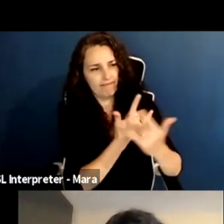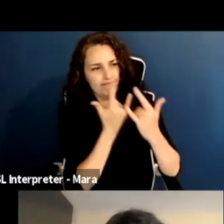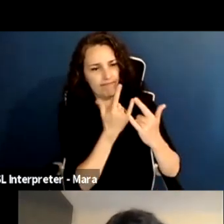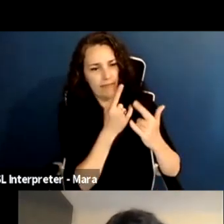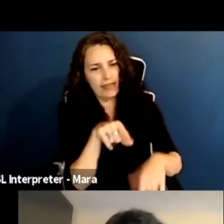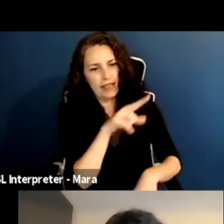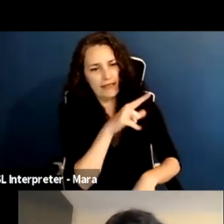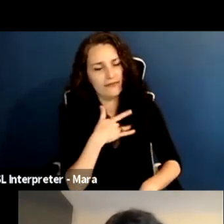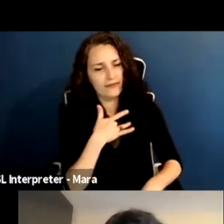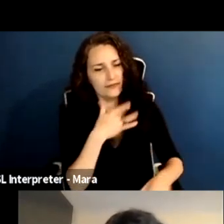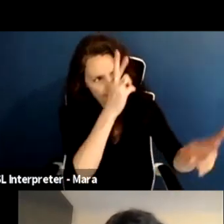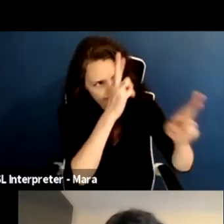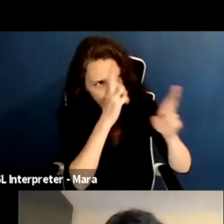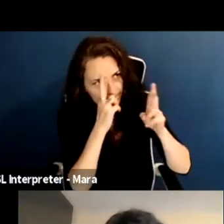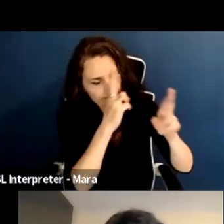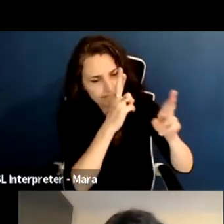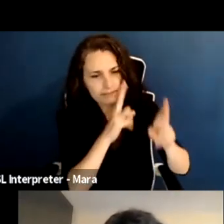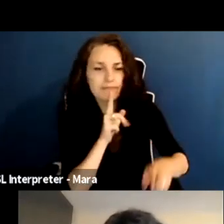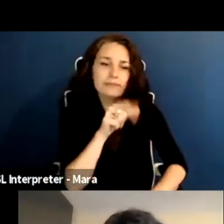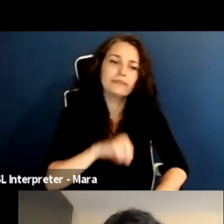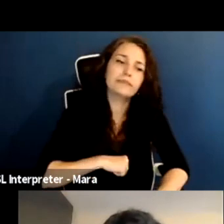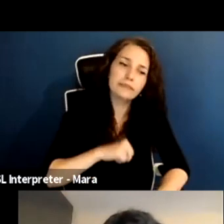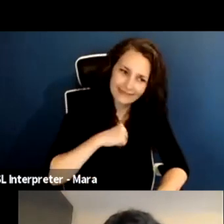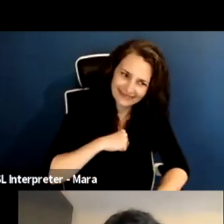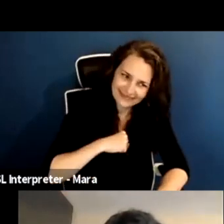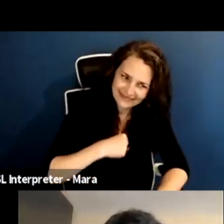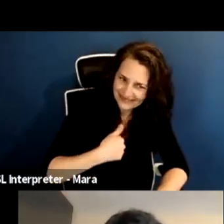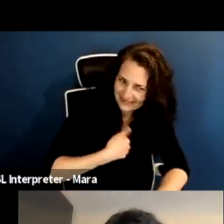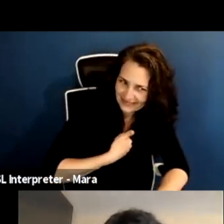and they are very proud of me for doing this.